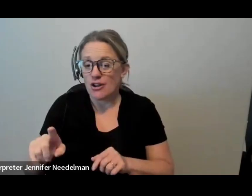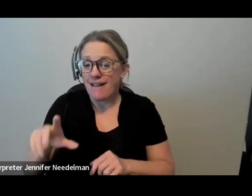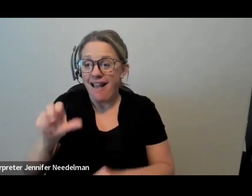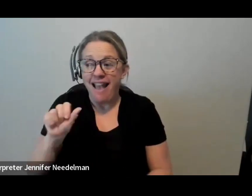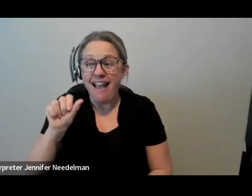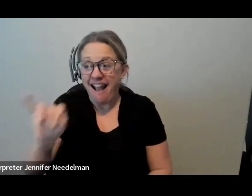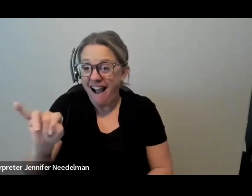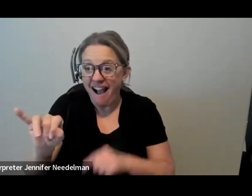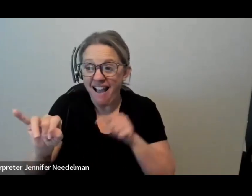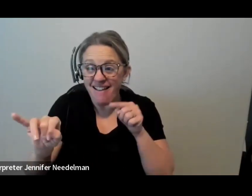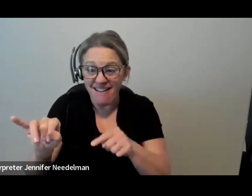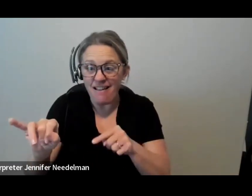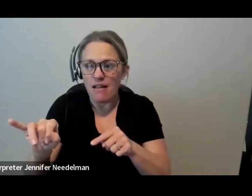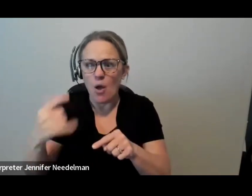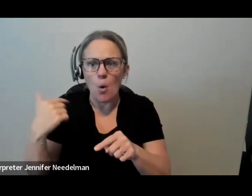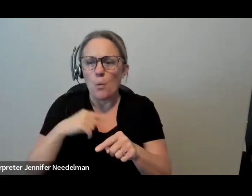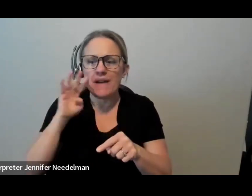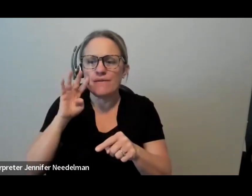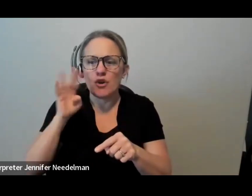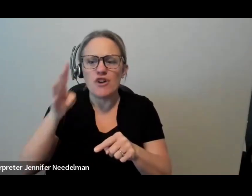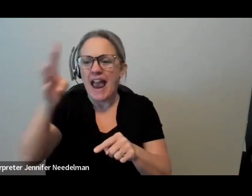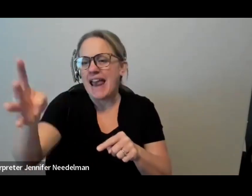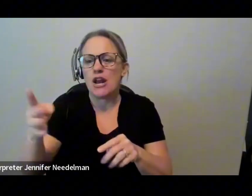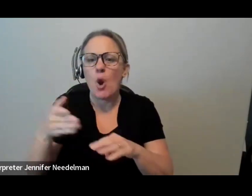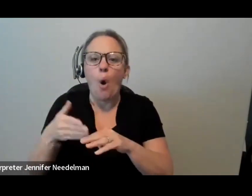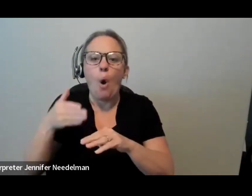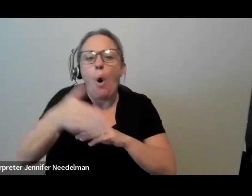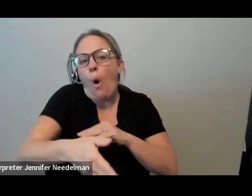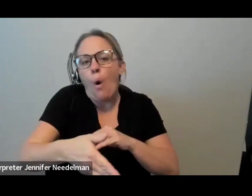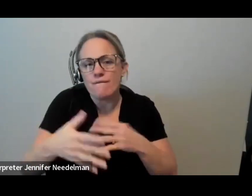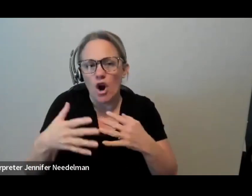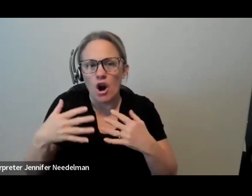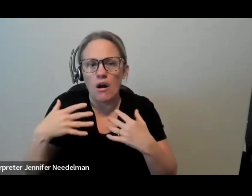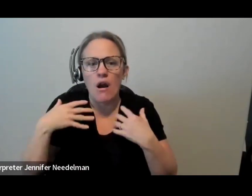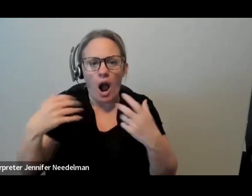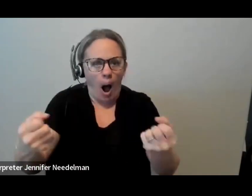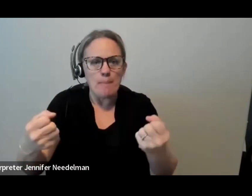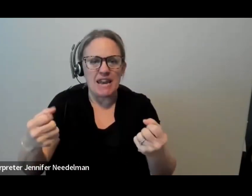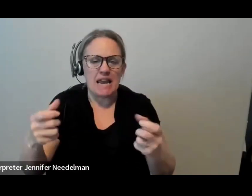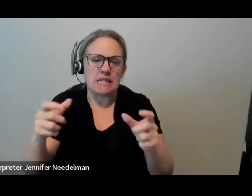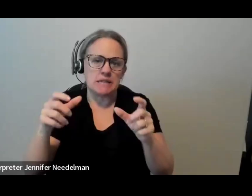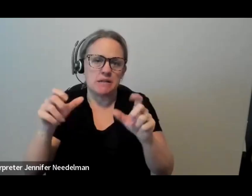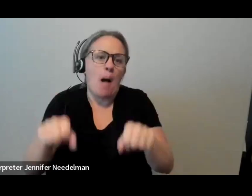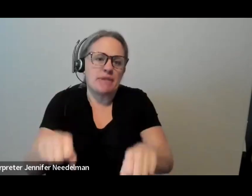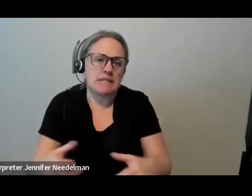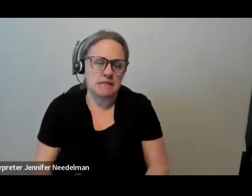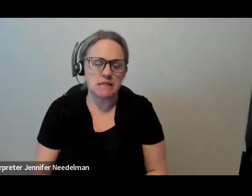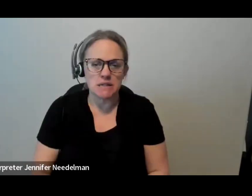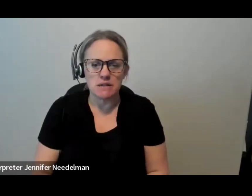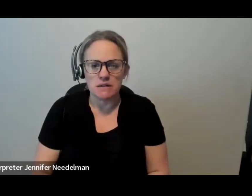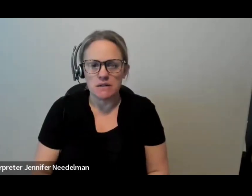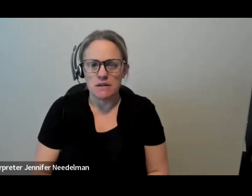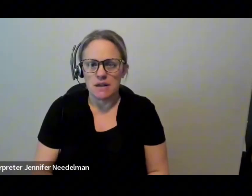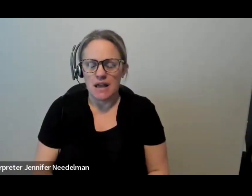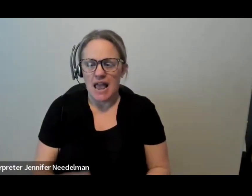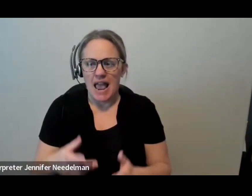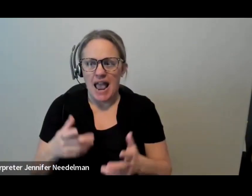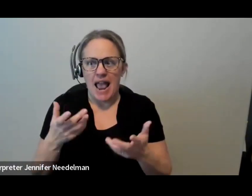we've created this overconfidence now in being able to execute on things.